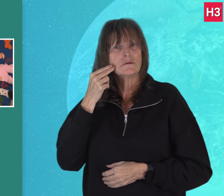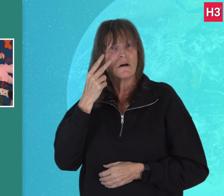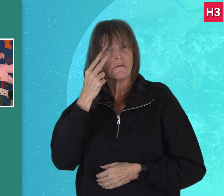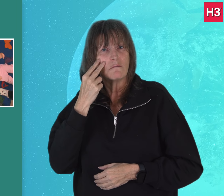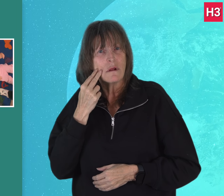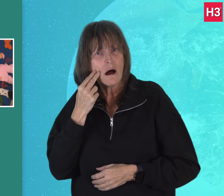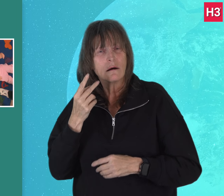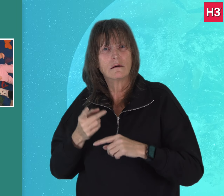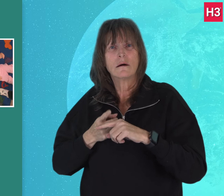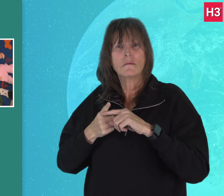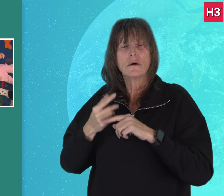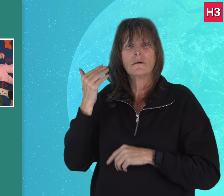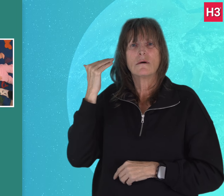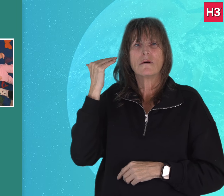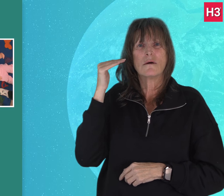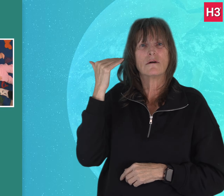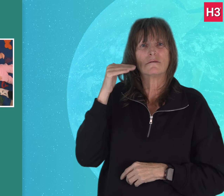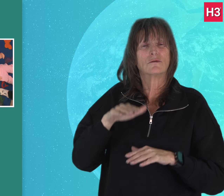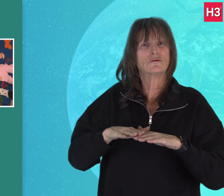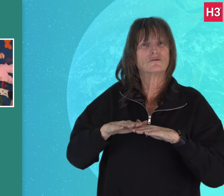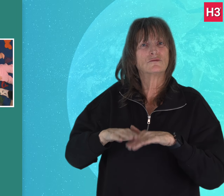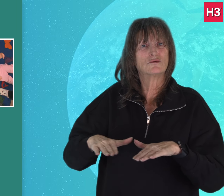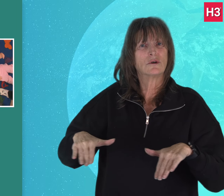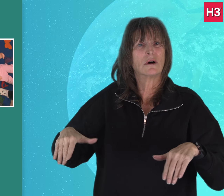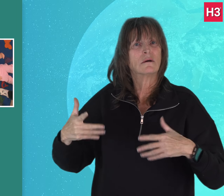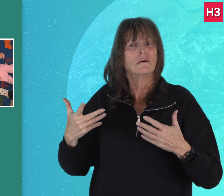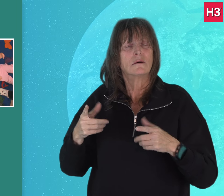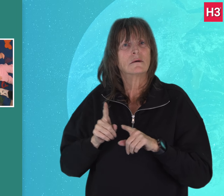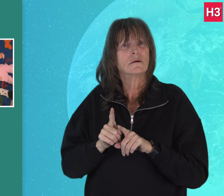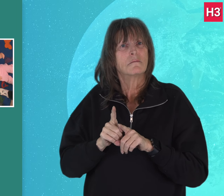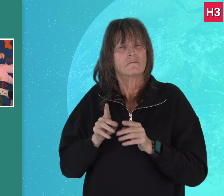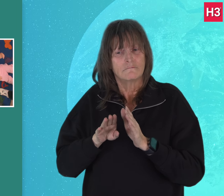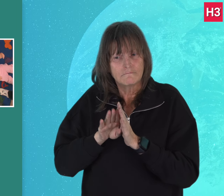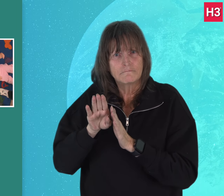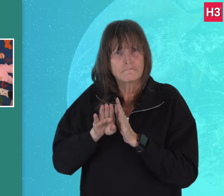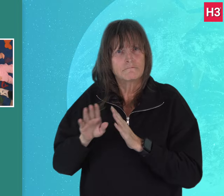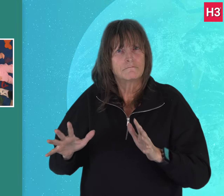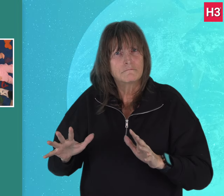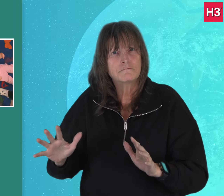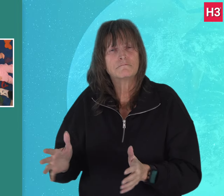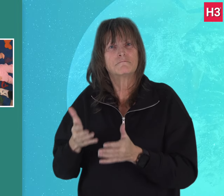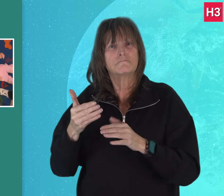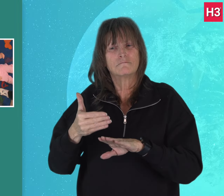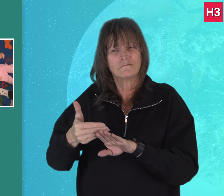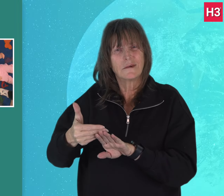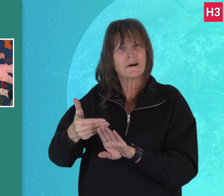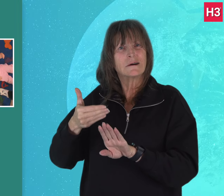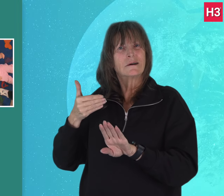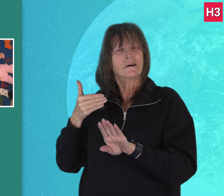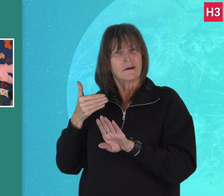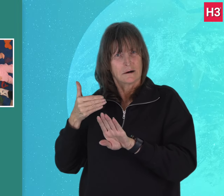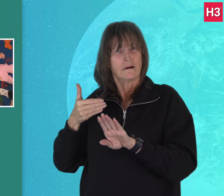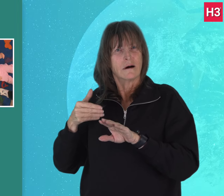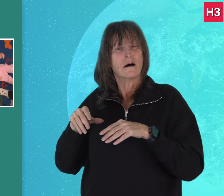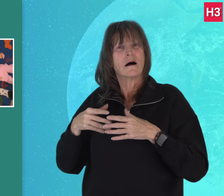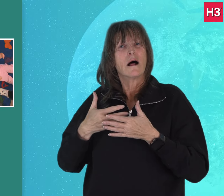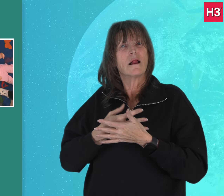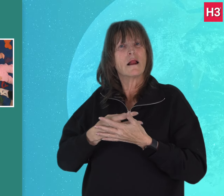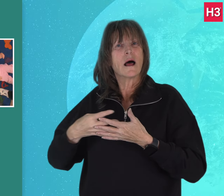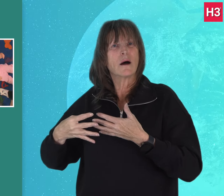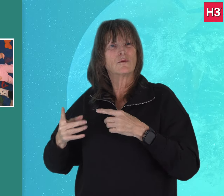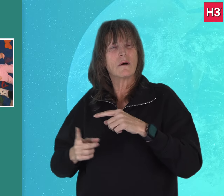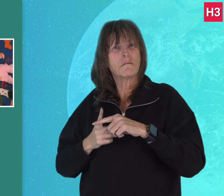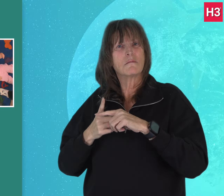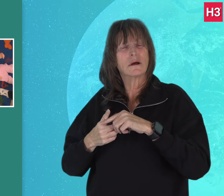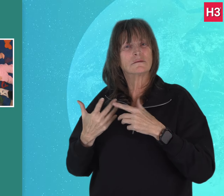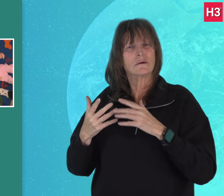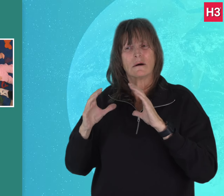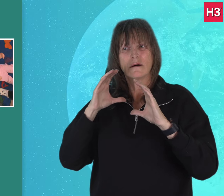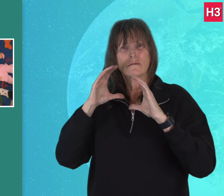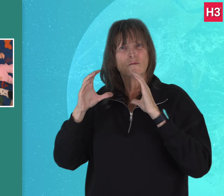Hard of Hearing children develop early language and communication skills.